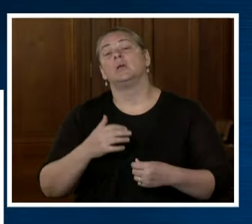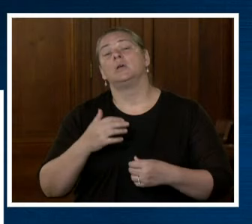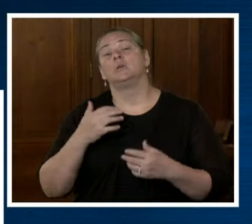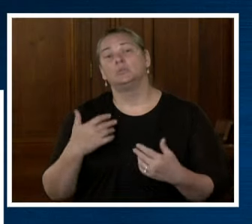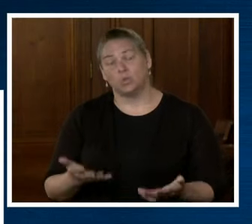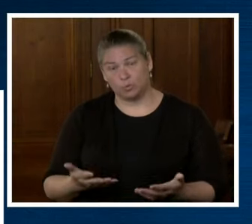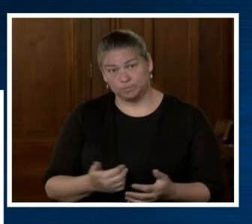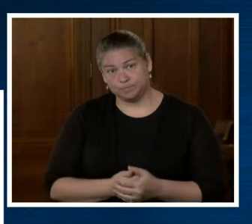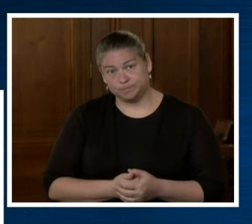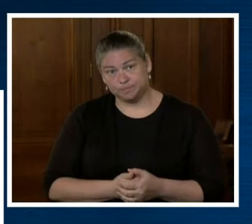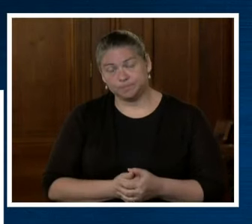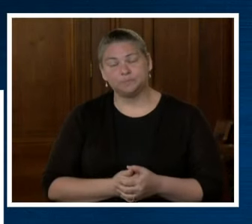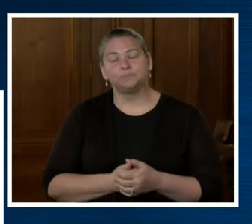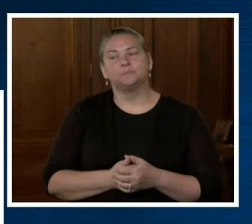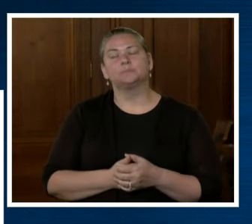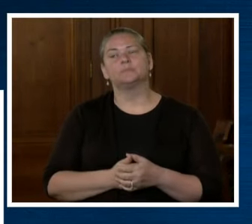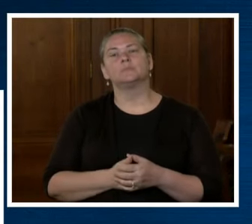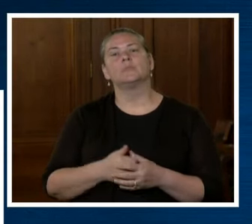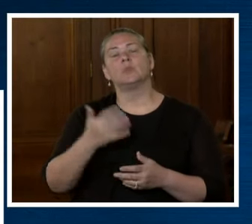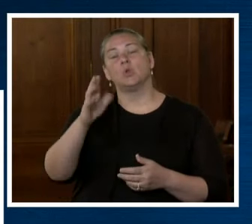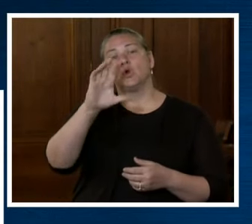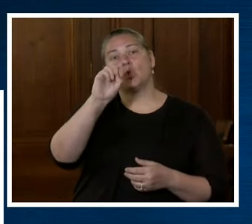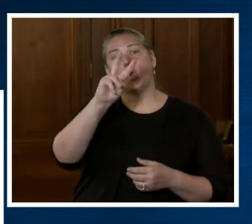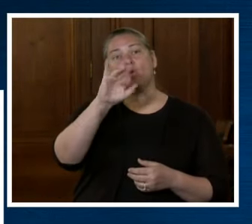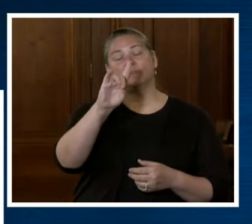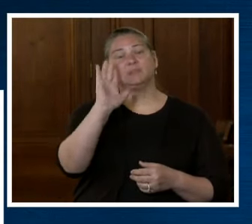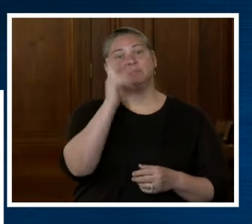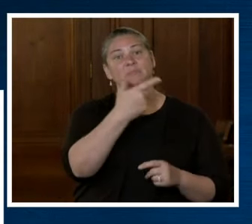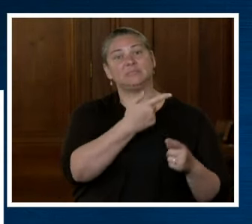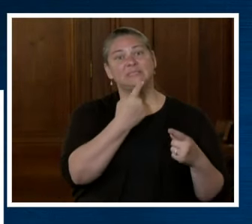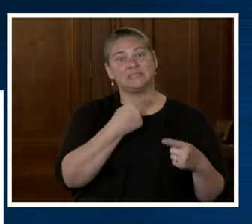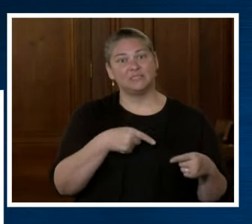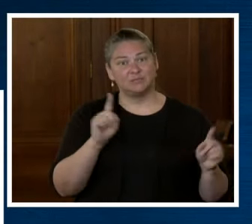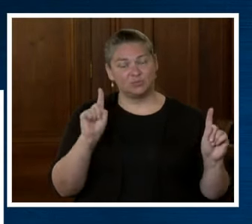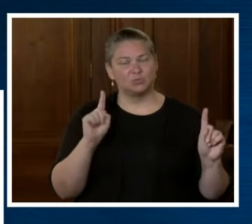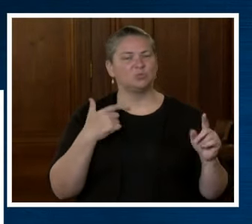WE'LL GET THE NUMBERS, 90% OF